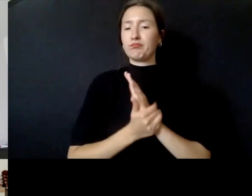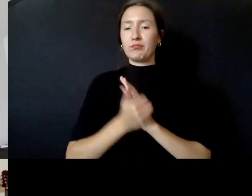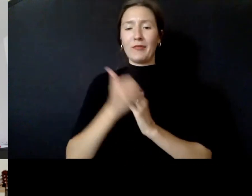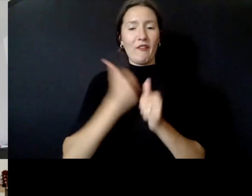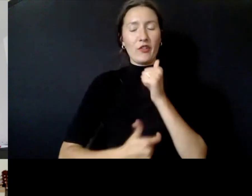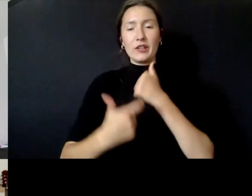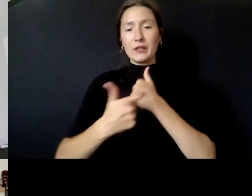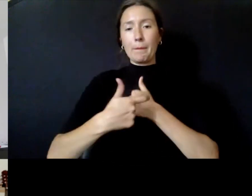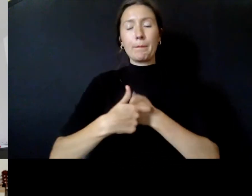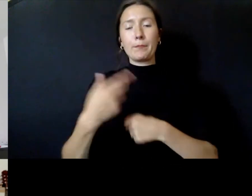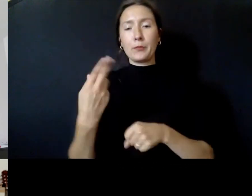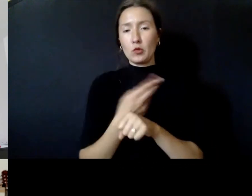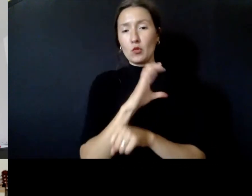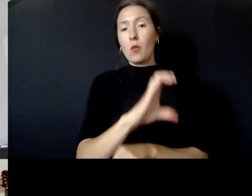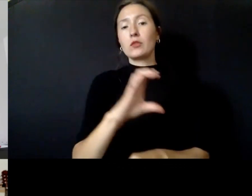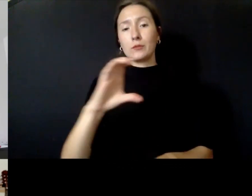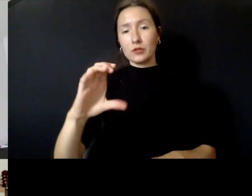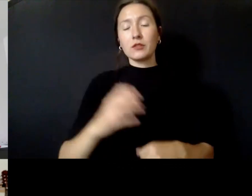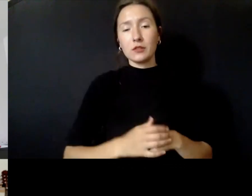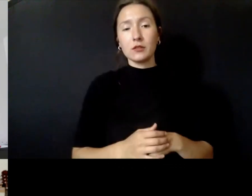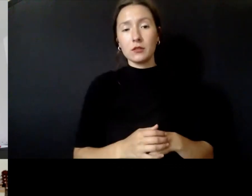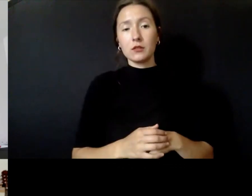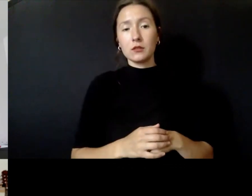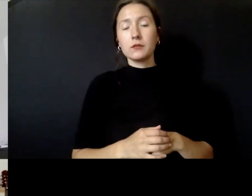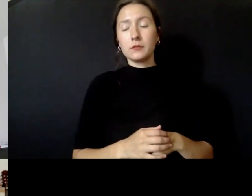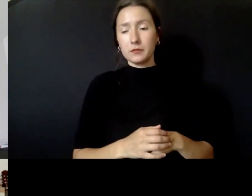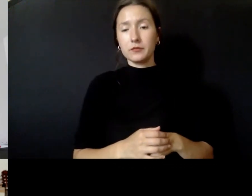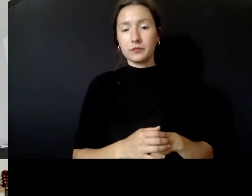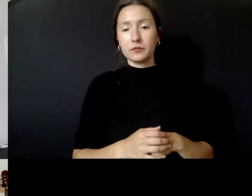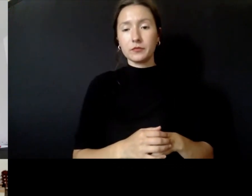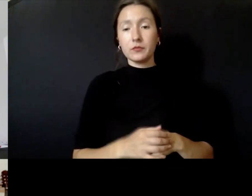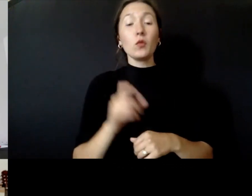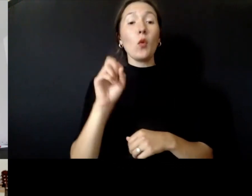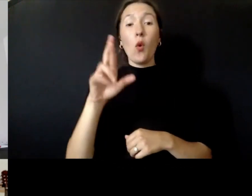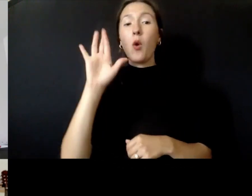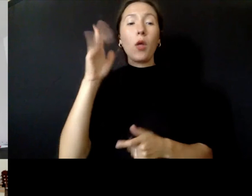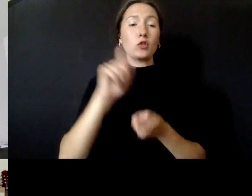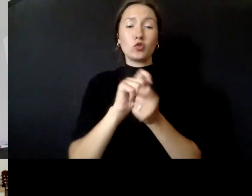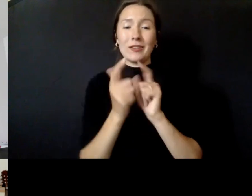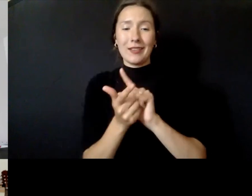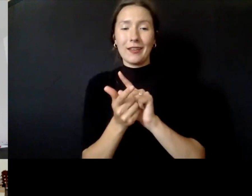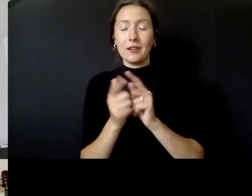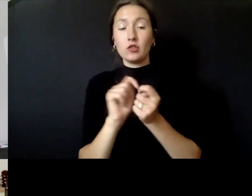language so that's where that is it's under powerpoint okay and then erica was saying that